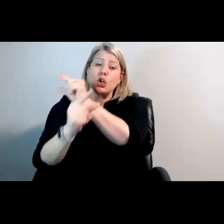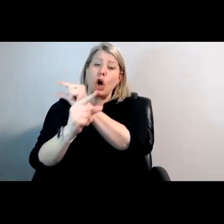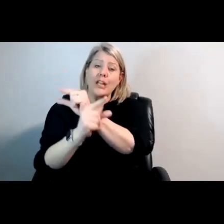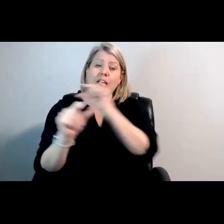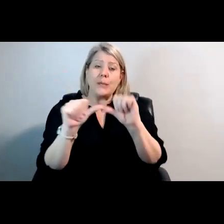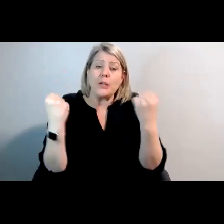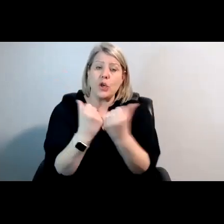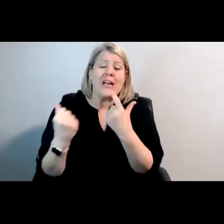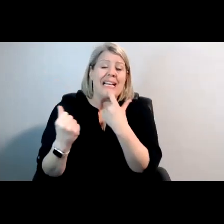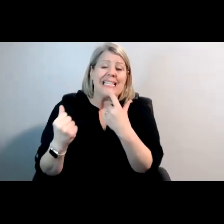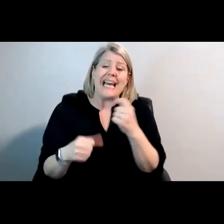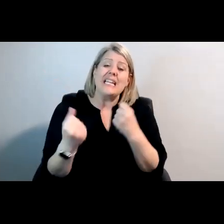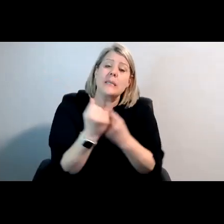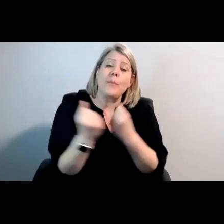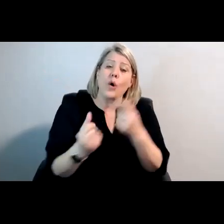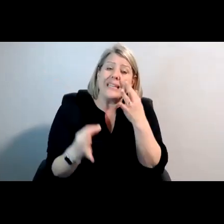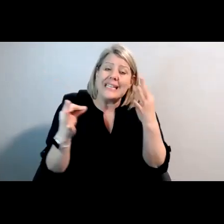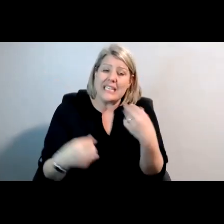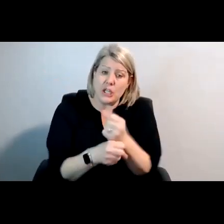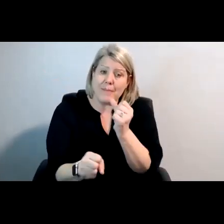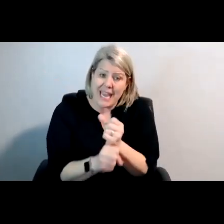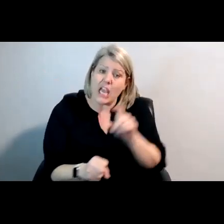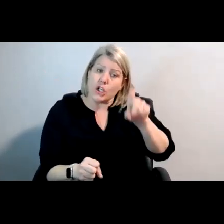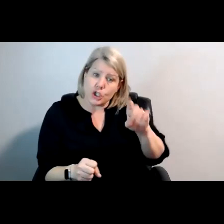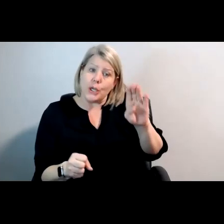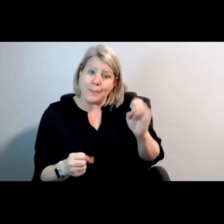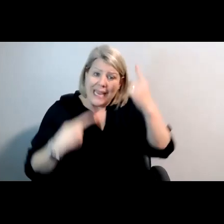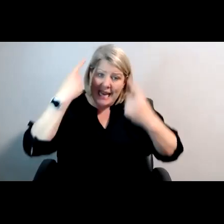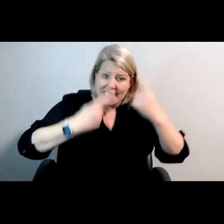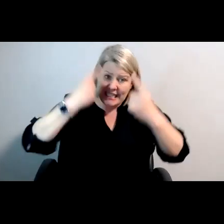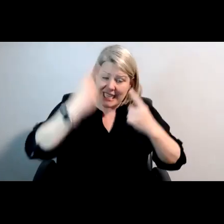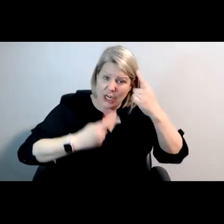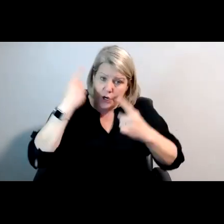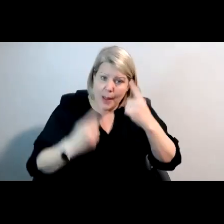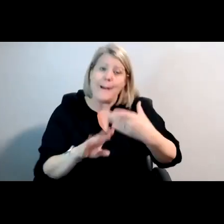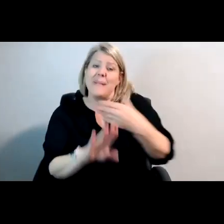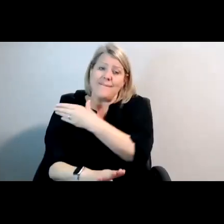that supported decision-making should not only be considered for the person before guardianship,